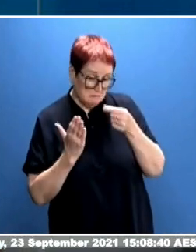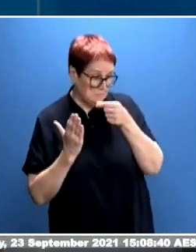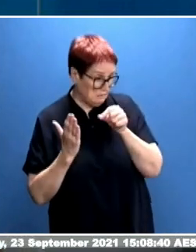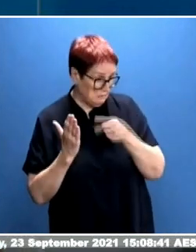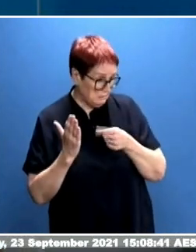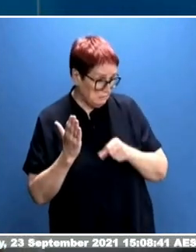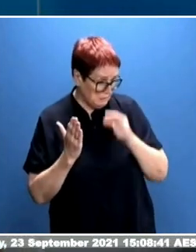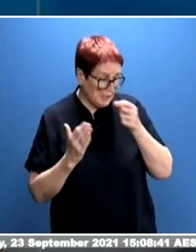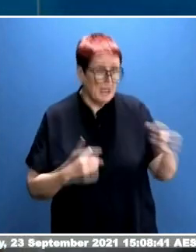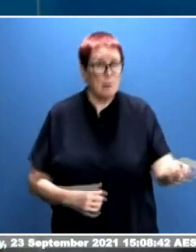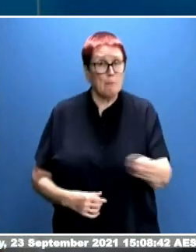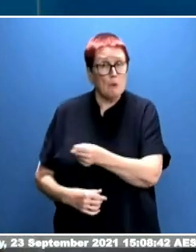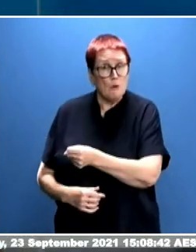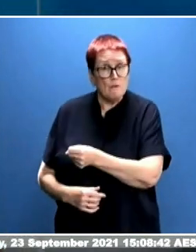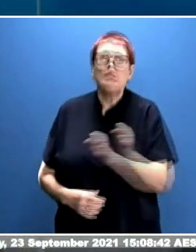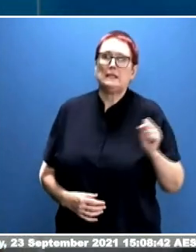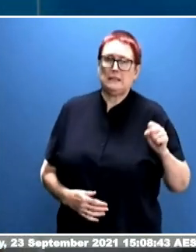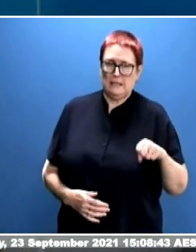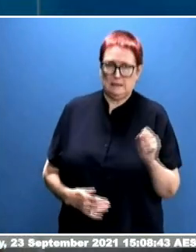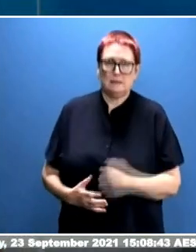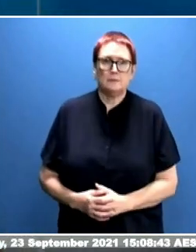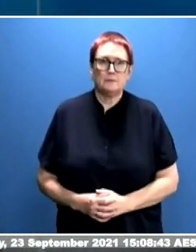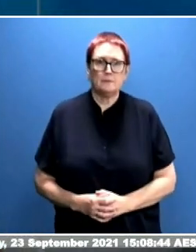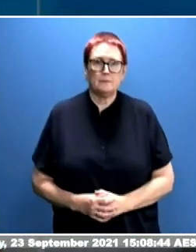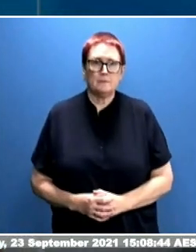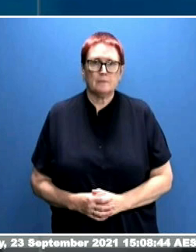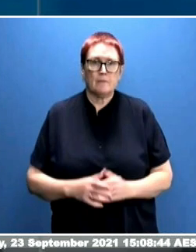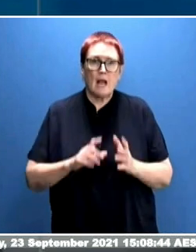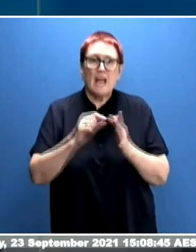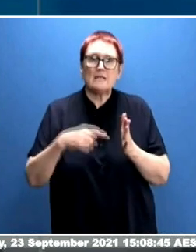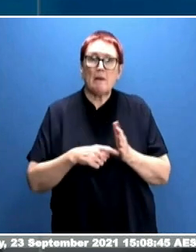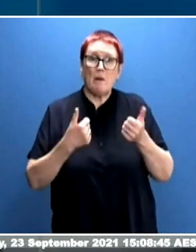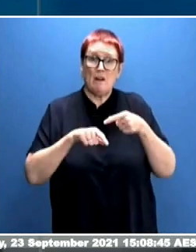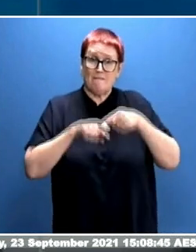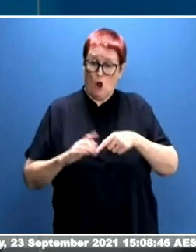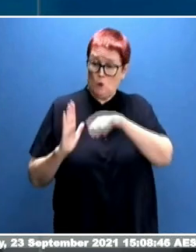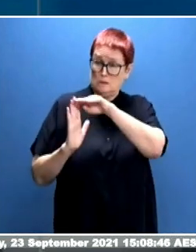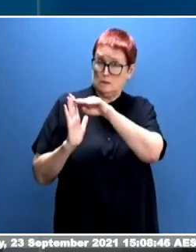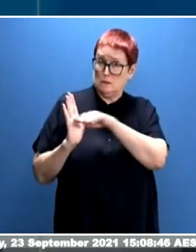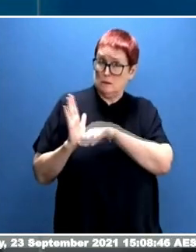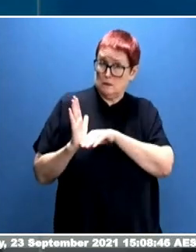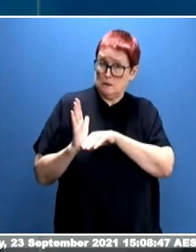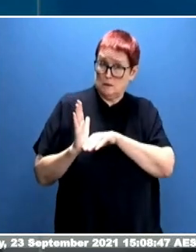Yes. And that's what the Department applies in making that determination? Yes.